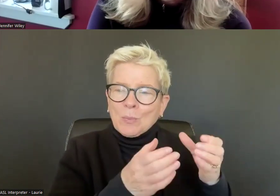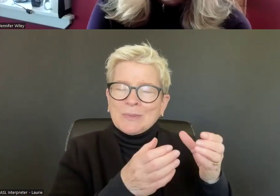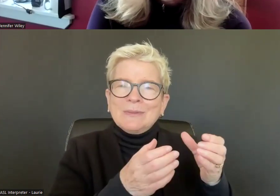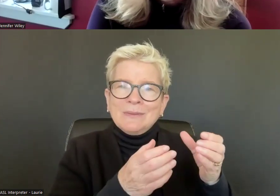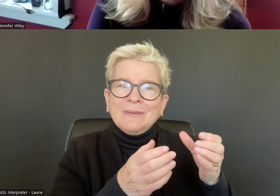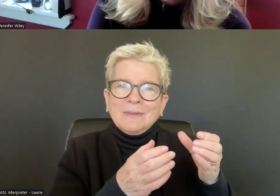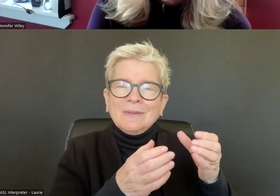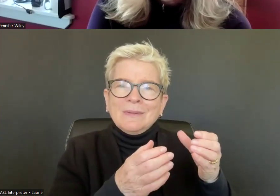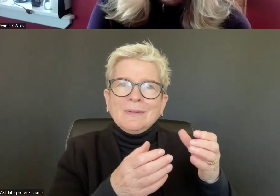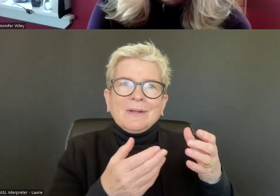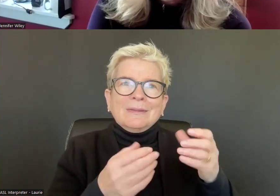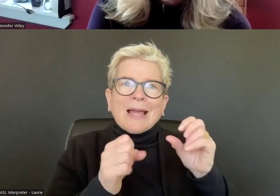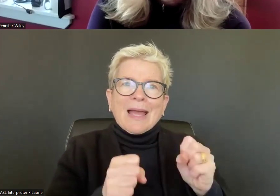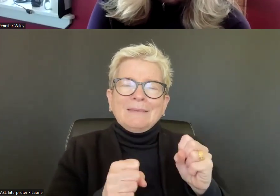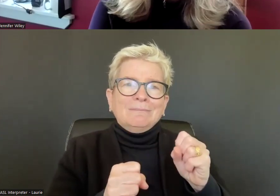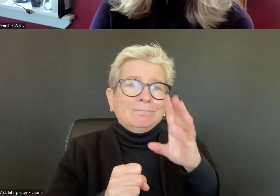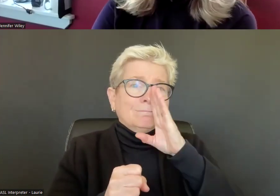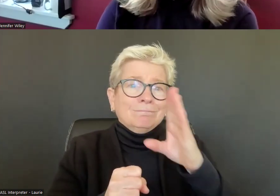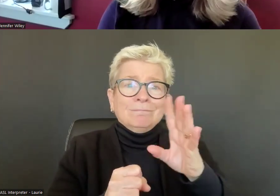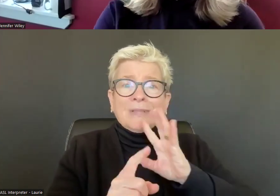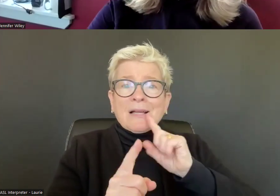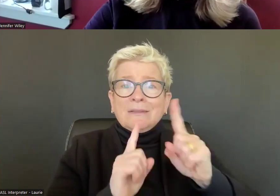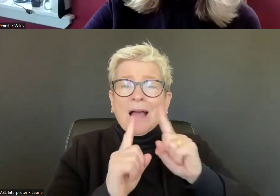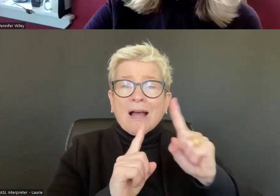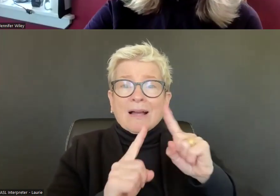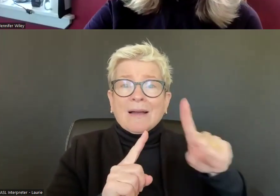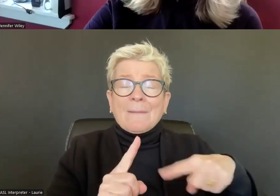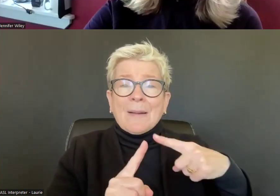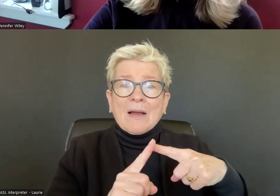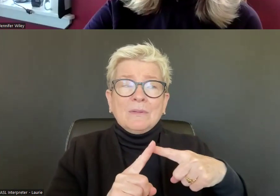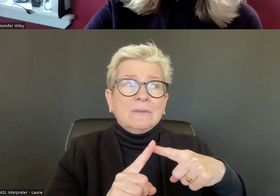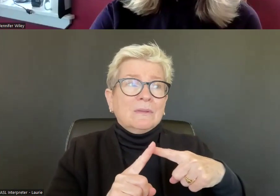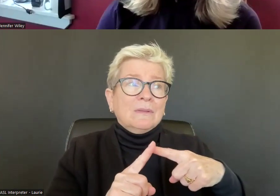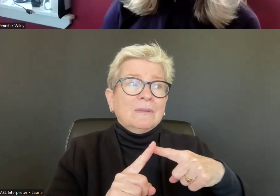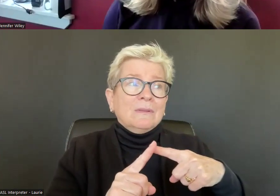talk about the different ways that we, you know, the functions and the different